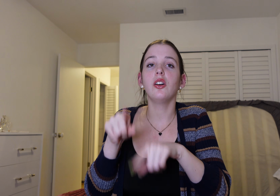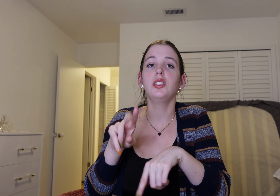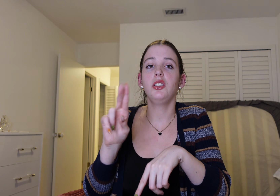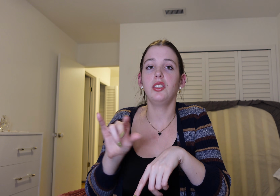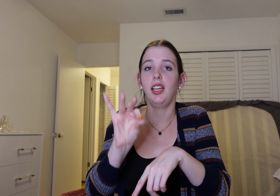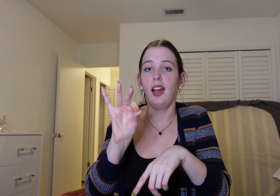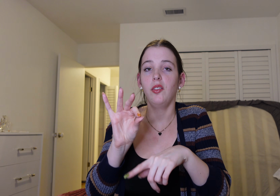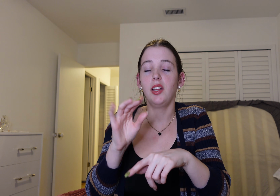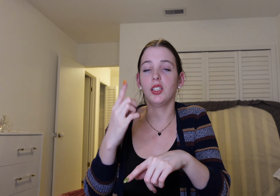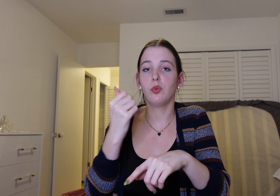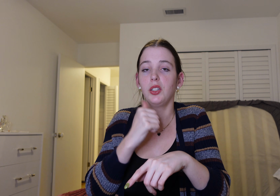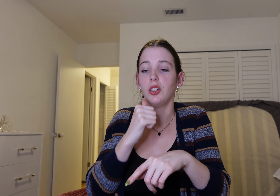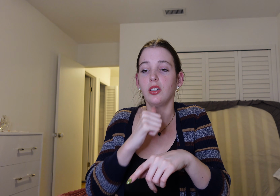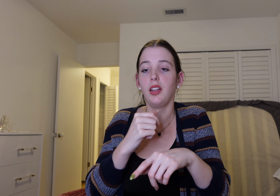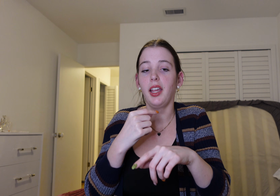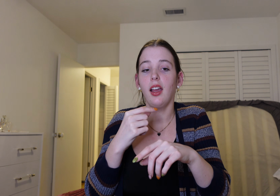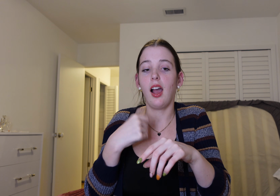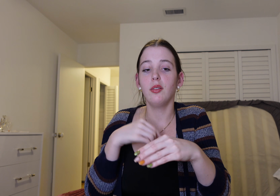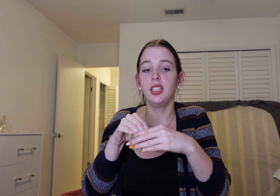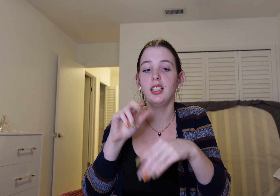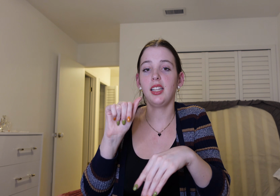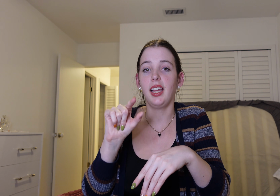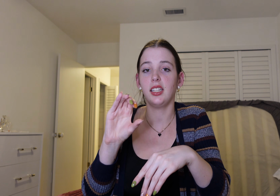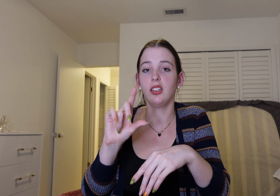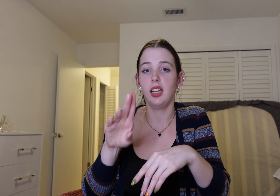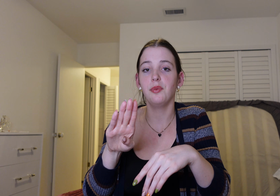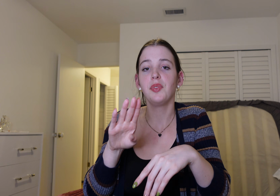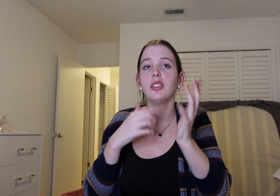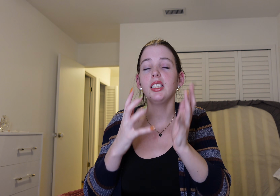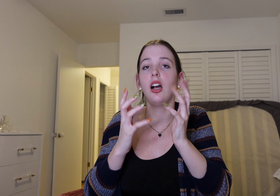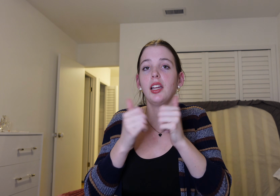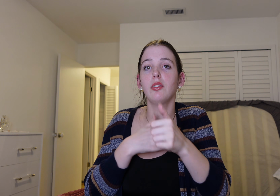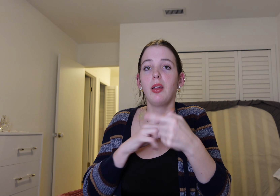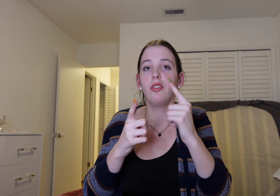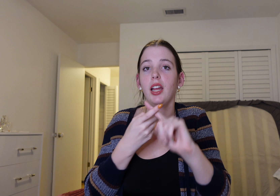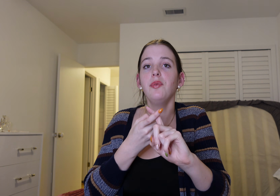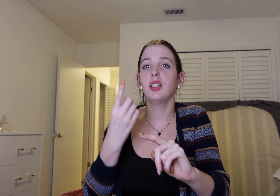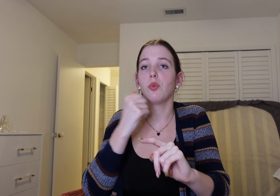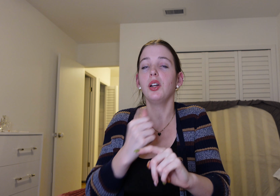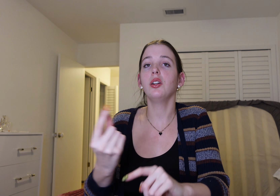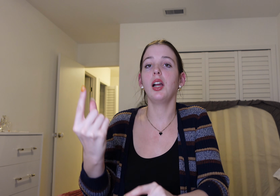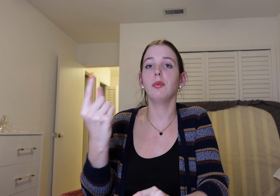go to UCF and this one girl like I was in this ASL club I was like talking with my friend and this one girl comes